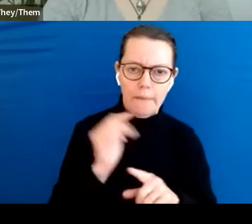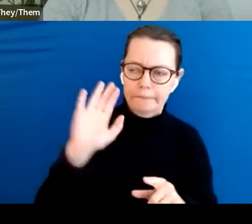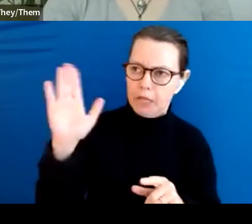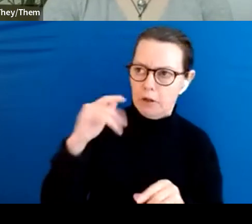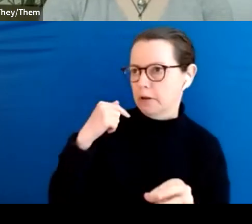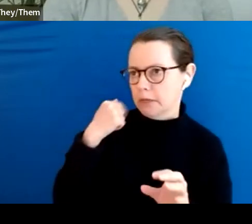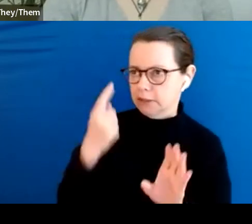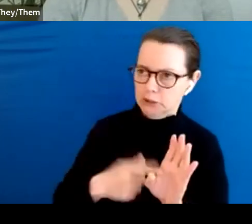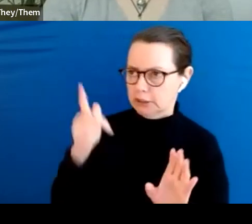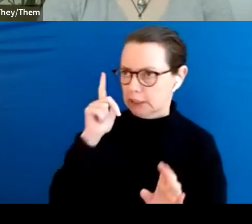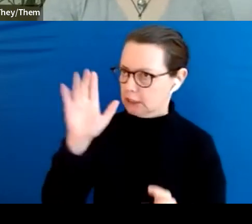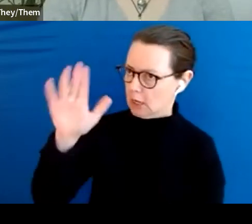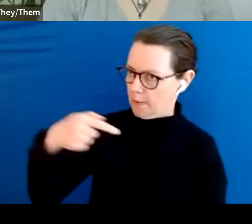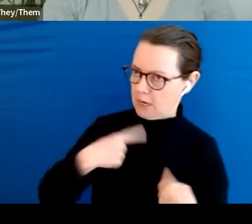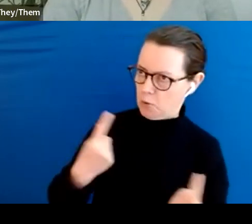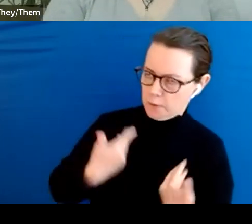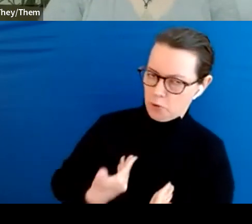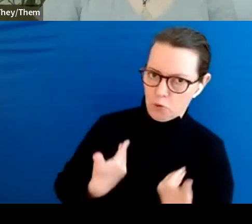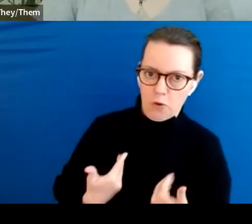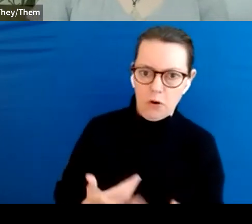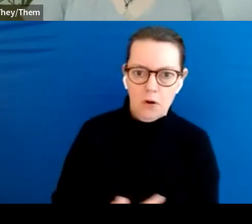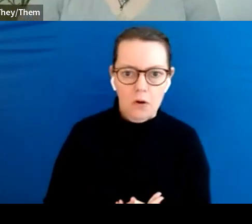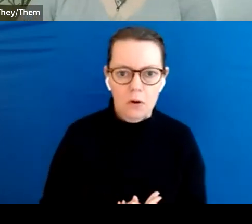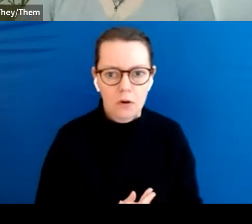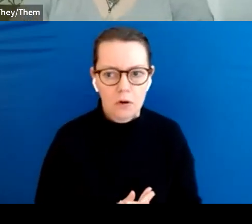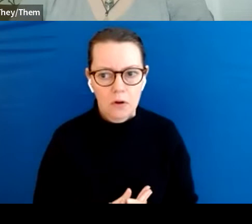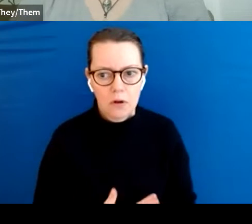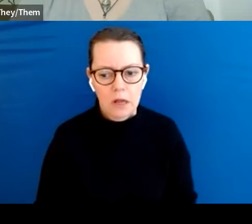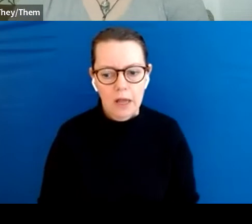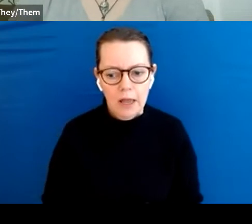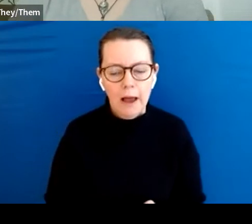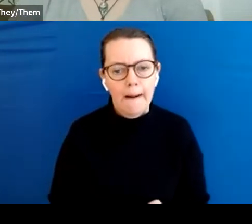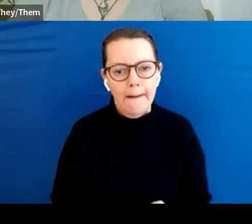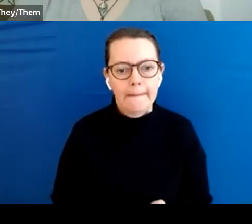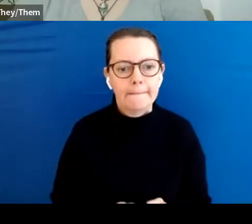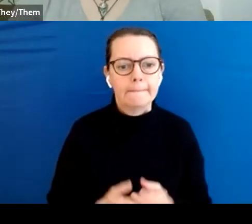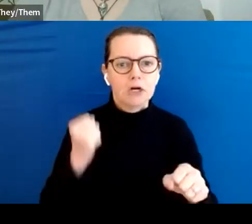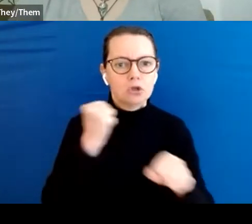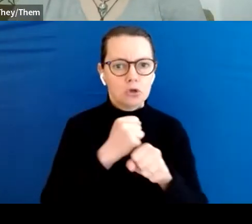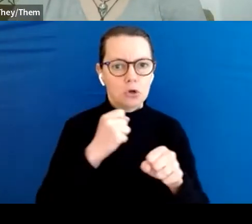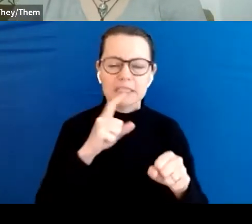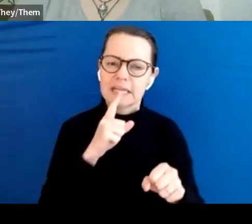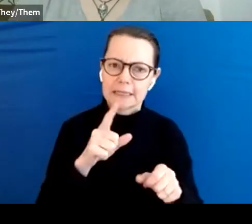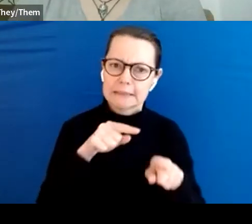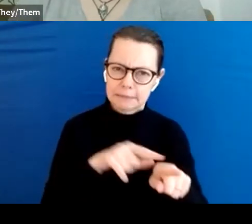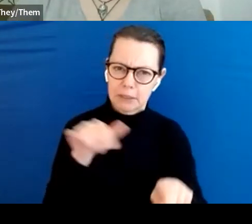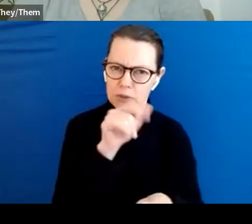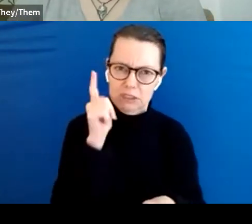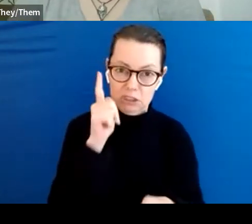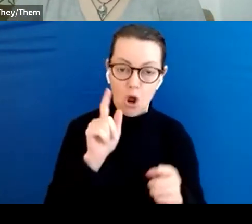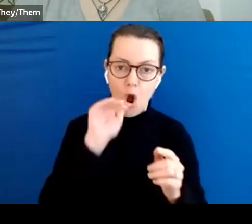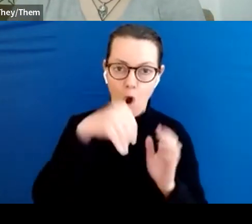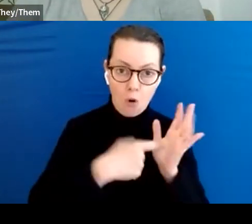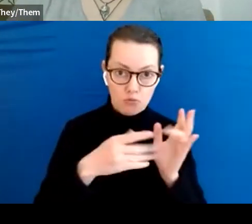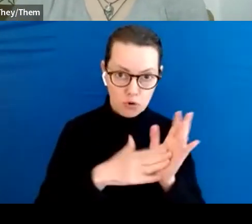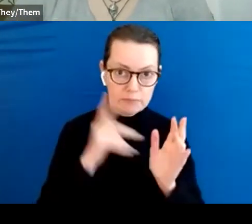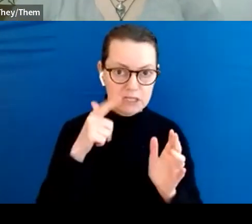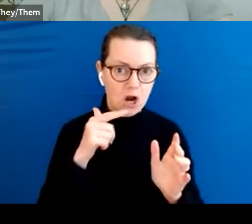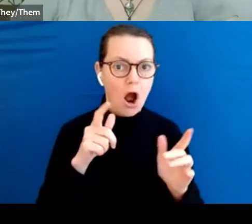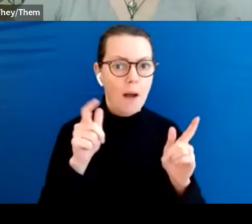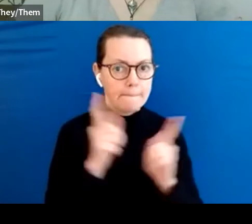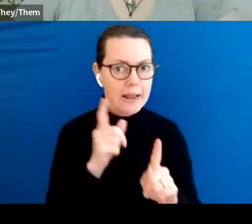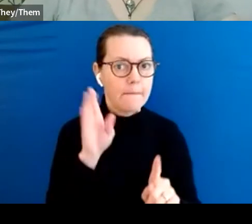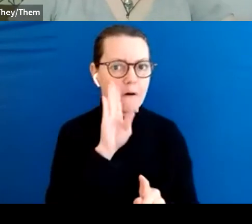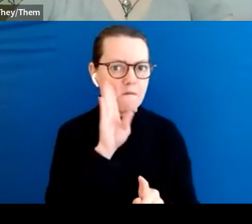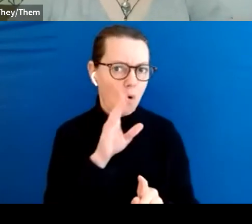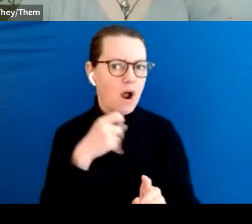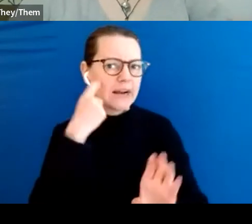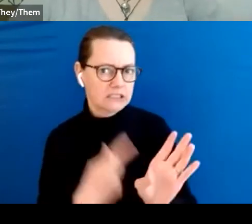Each year, and that depends on which teacher, it is for example, usually I get to meet the homeroom teacher, before the year starts.